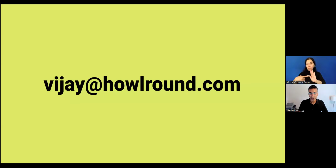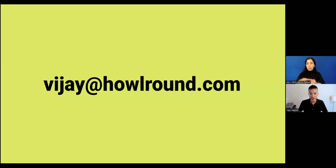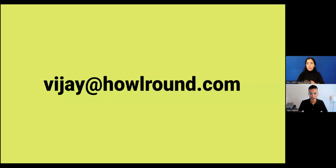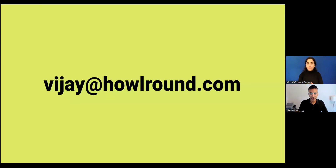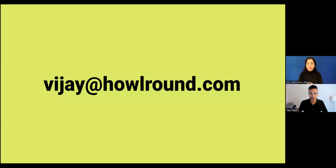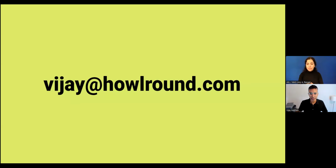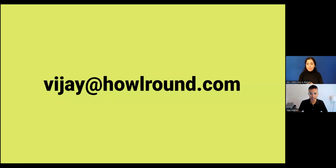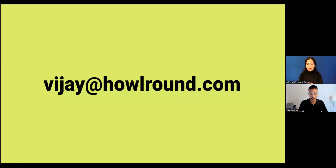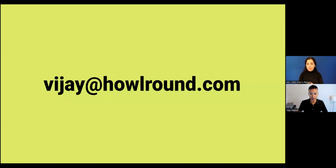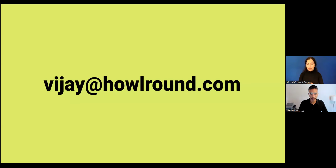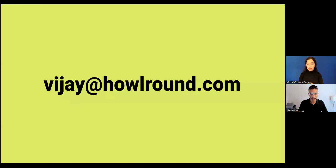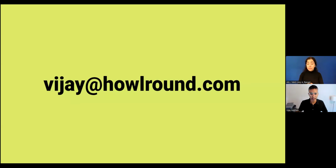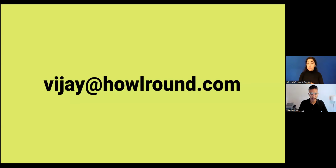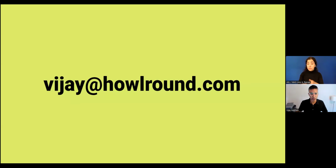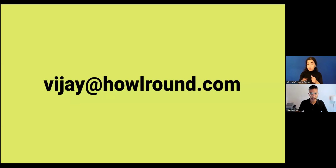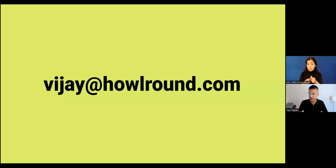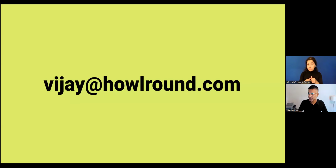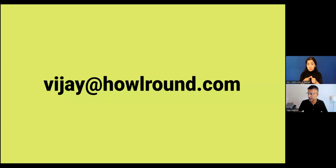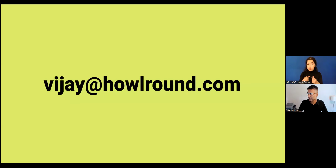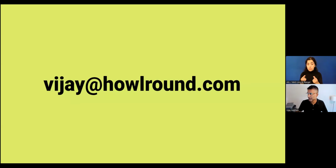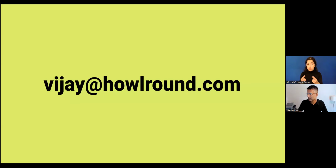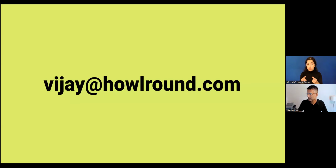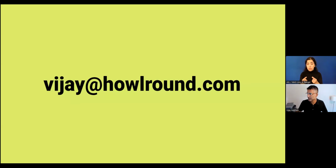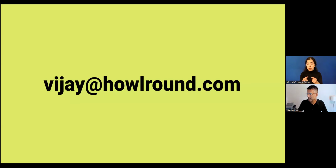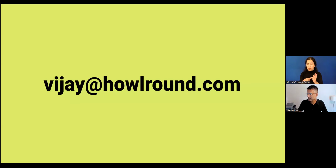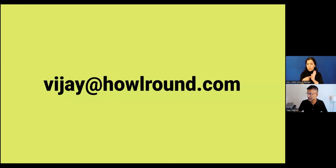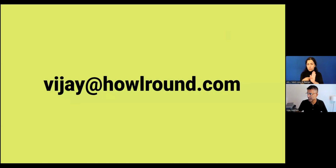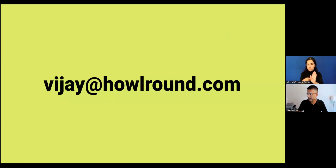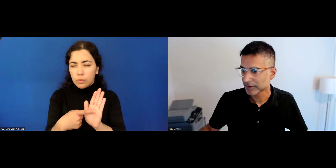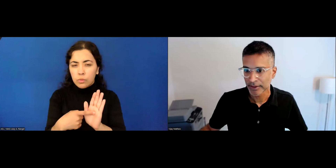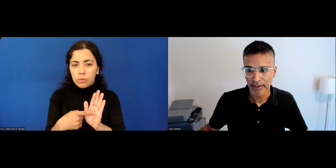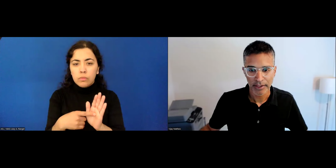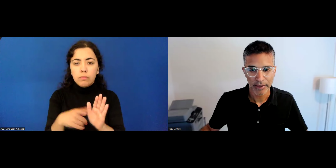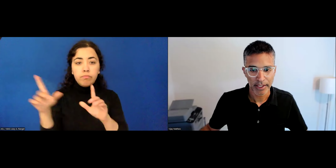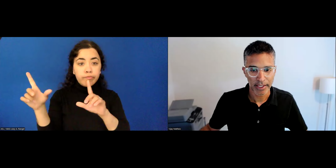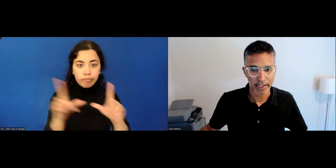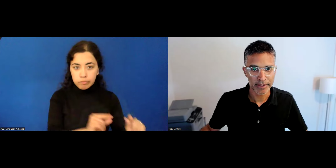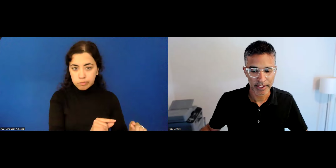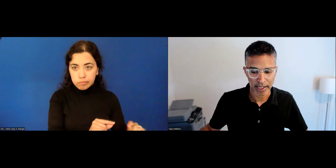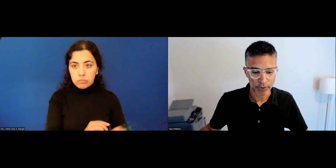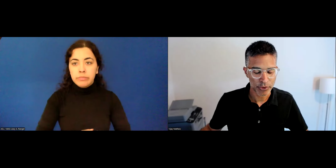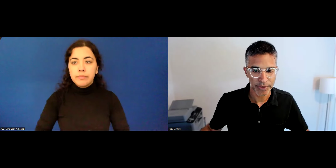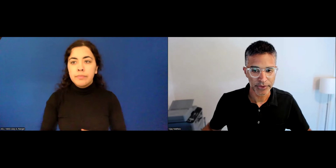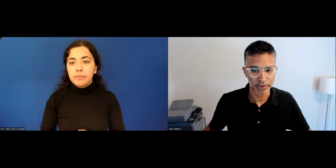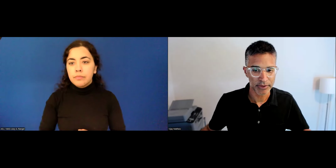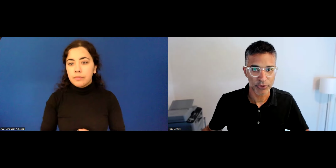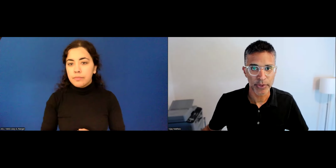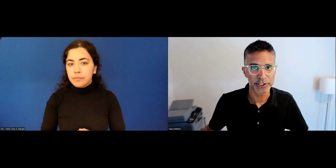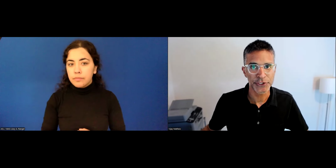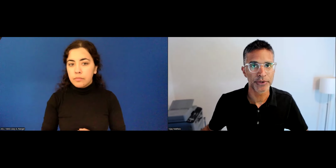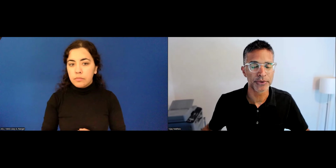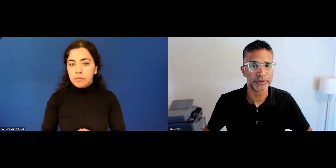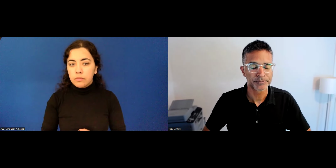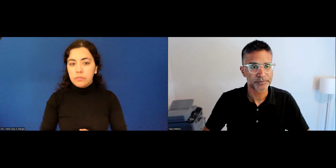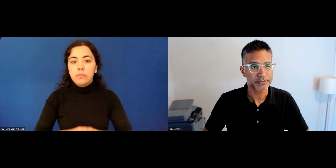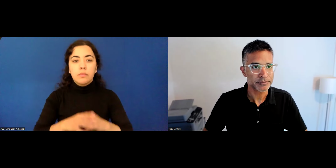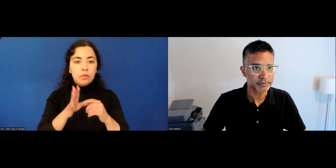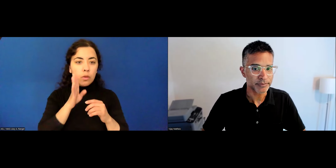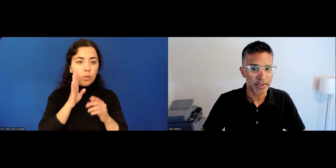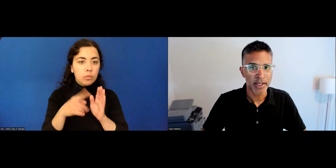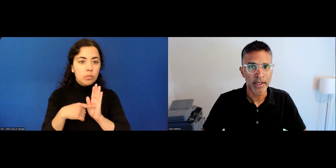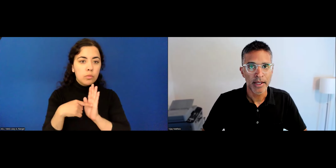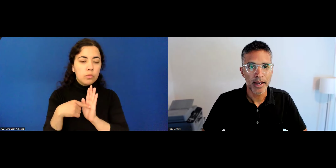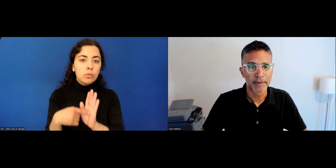So first I will quickly show you -- I will stop the share. And I will quickly show you